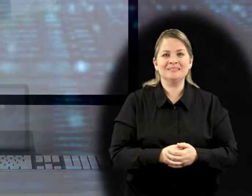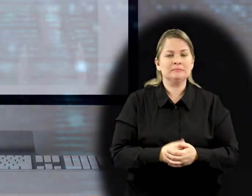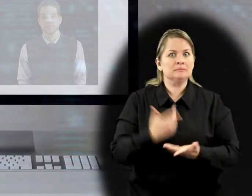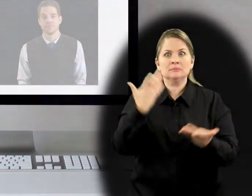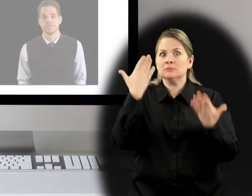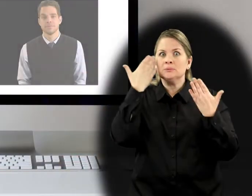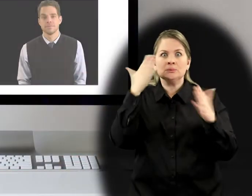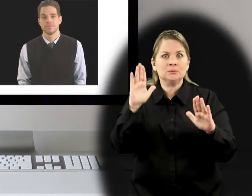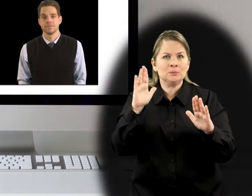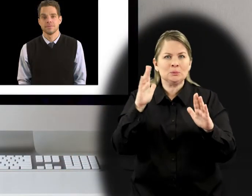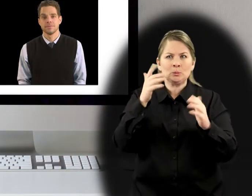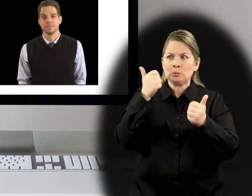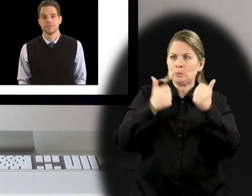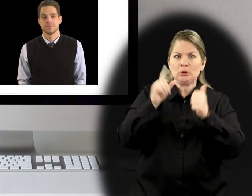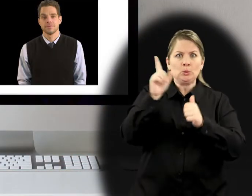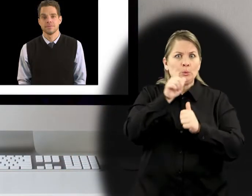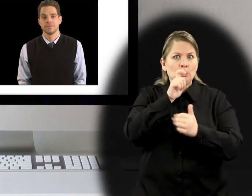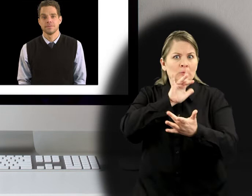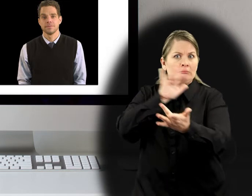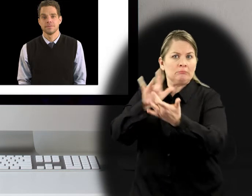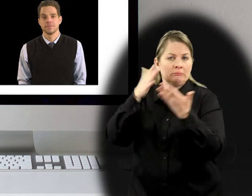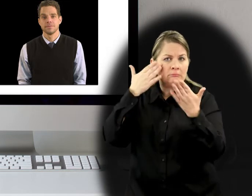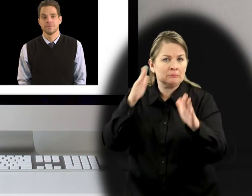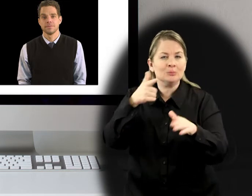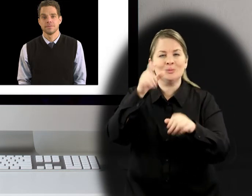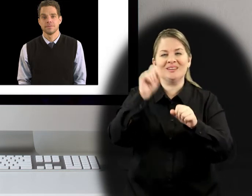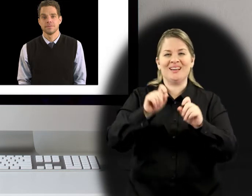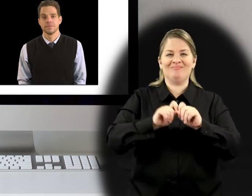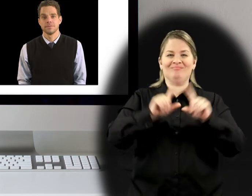If you don't have a relationship with a preferred referral agency,